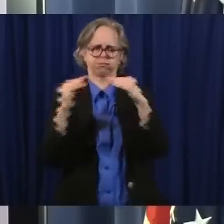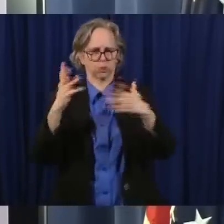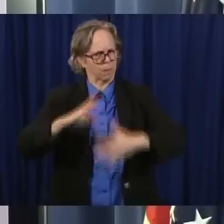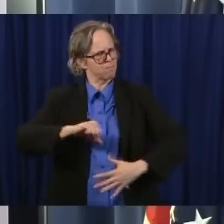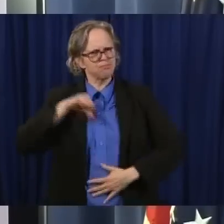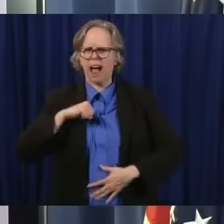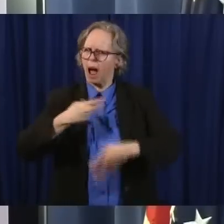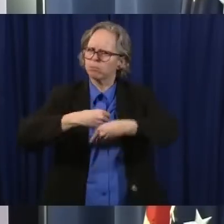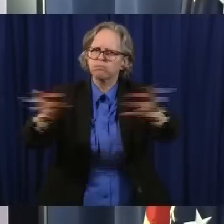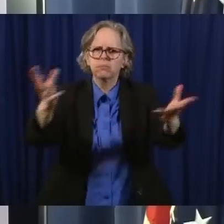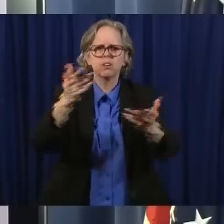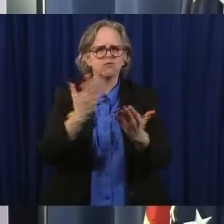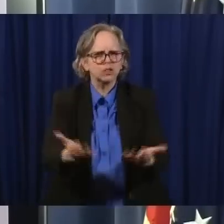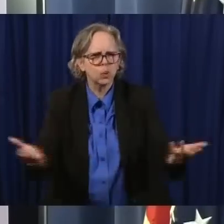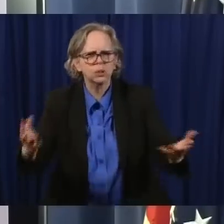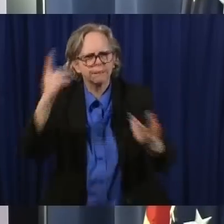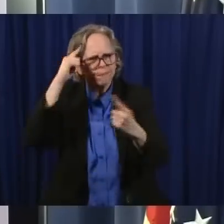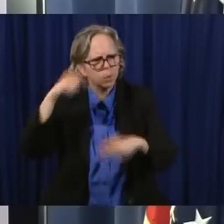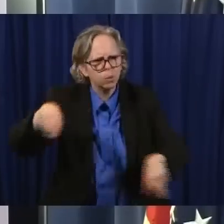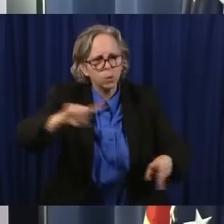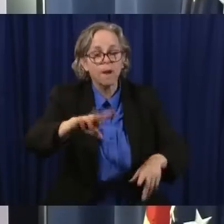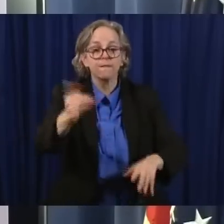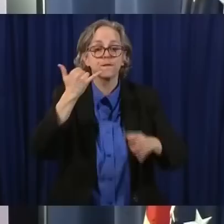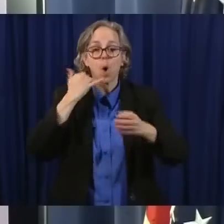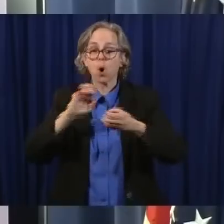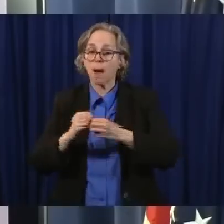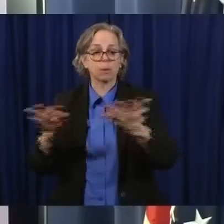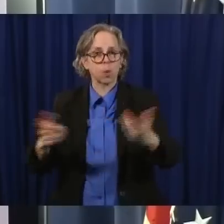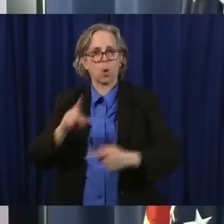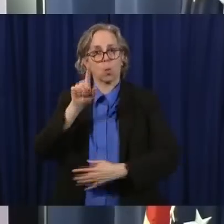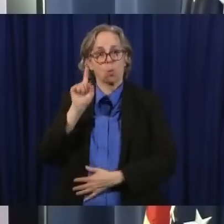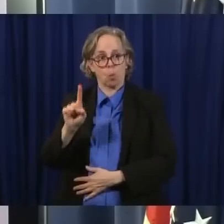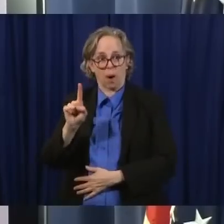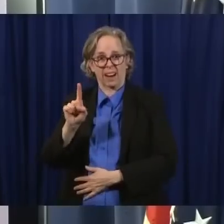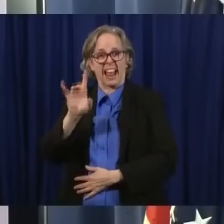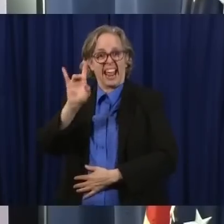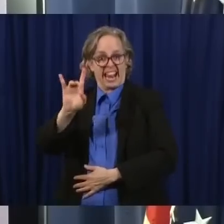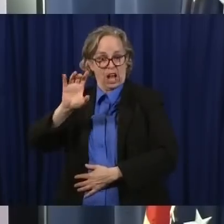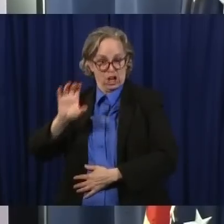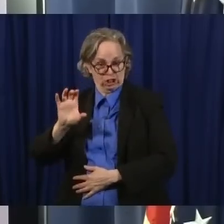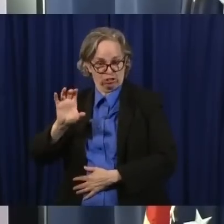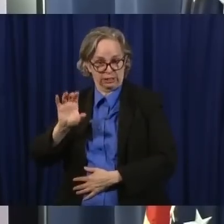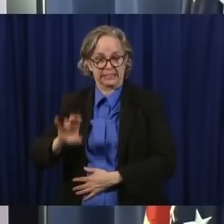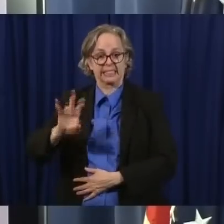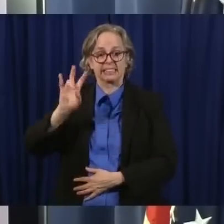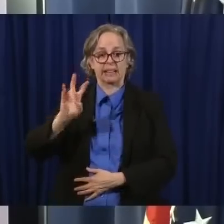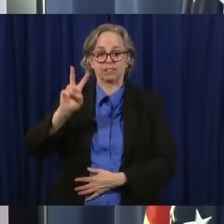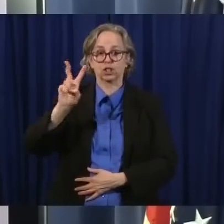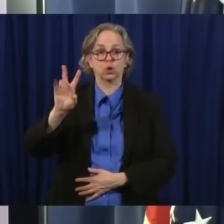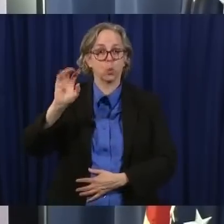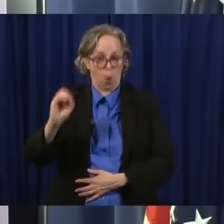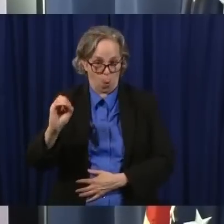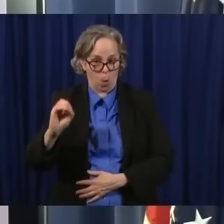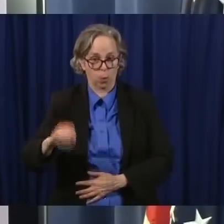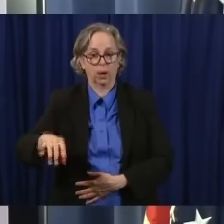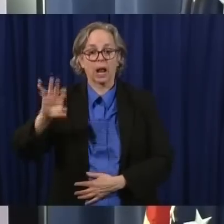EMPHASIS THAT MENTAL HEALTH IS AS IMPORTANT AS PHYSICAL HEALTH. AND WE ARE PROUD DURING THIS